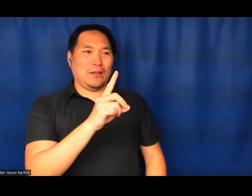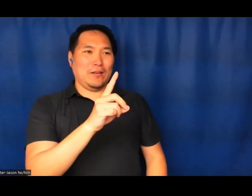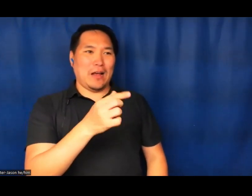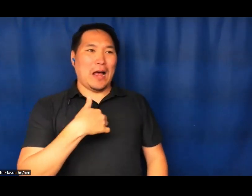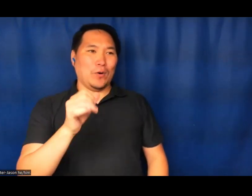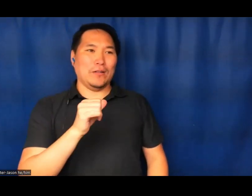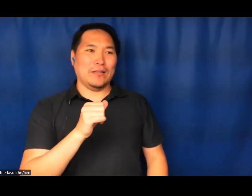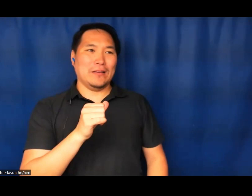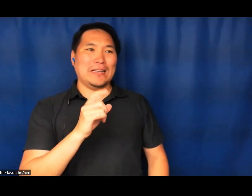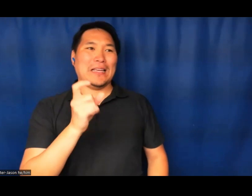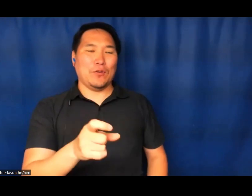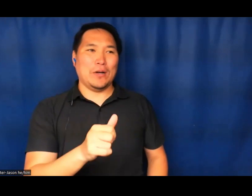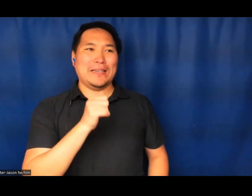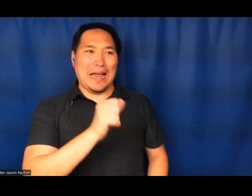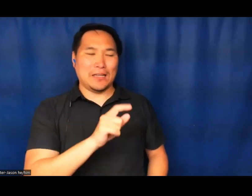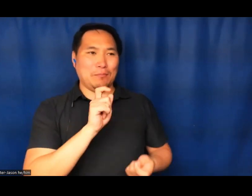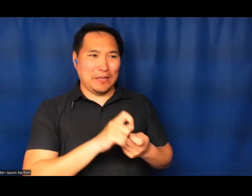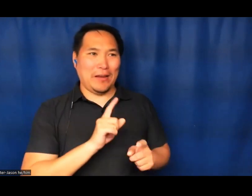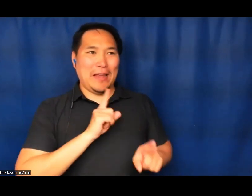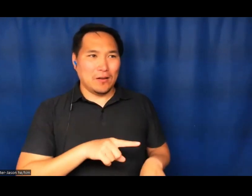We don't have a position on that at this time.